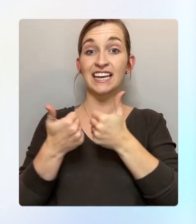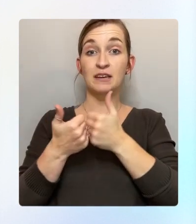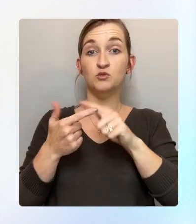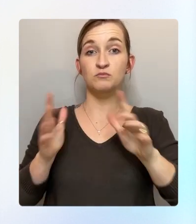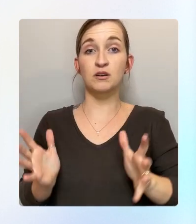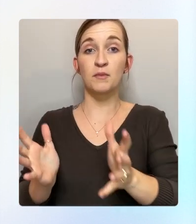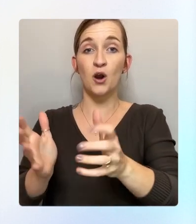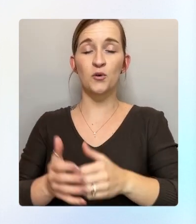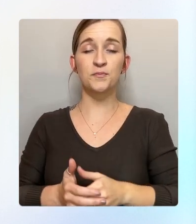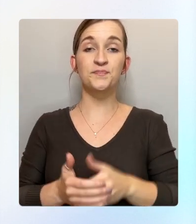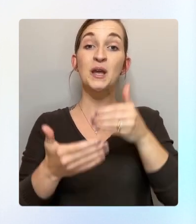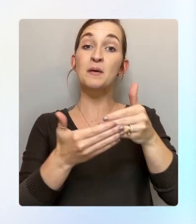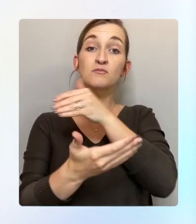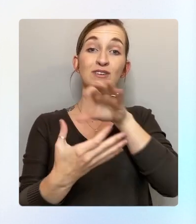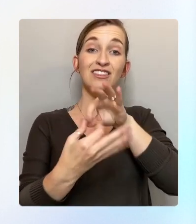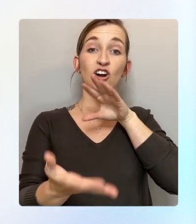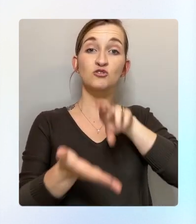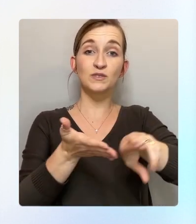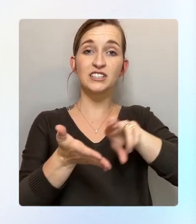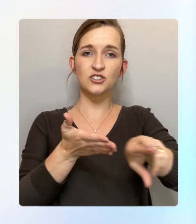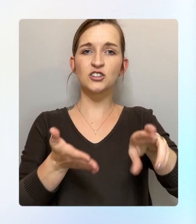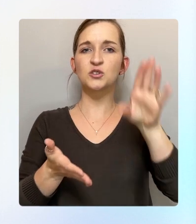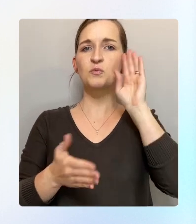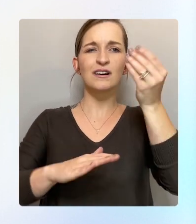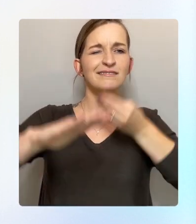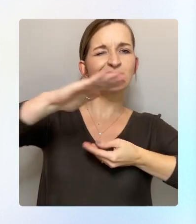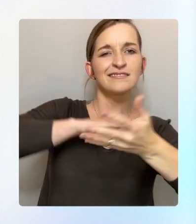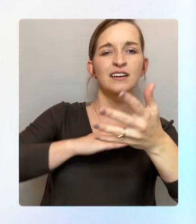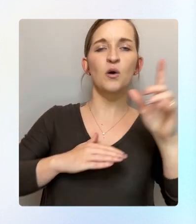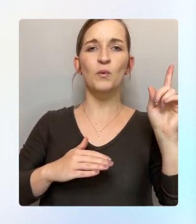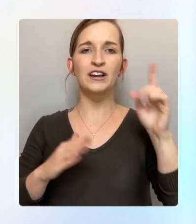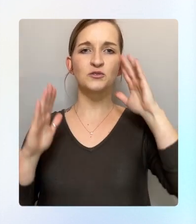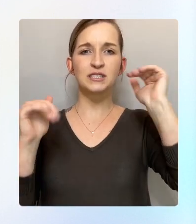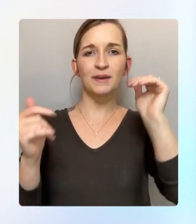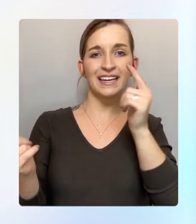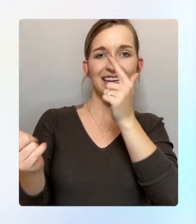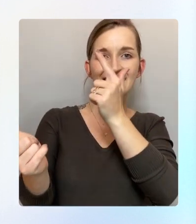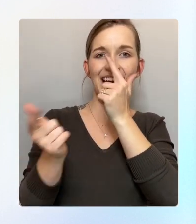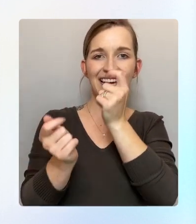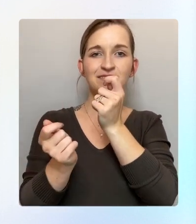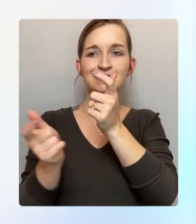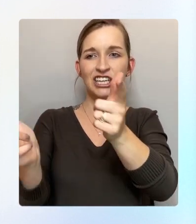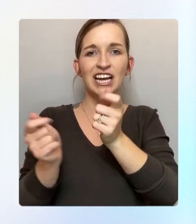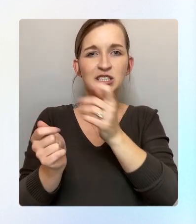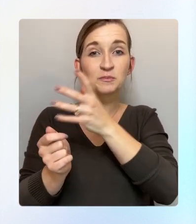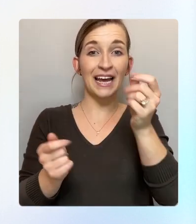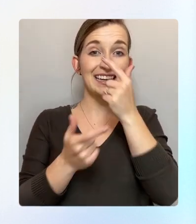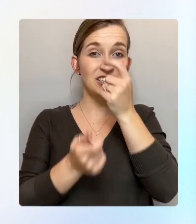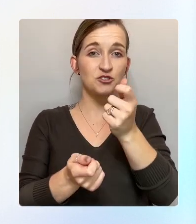on where to expect engagement and interest. For example, digital darts is super popular in Japan,